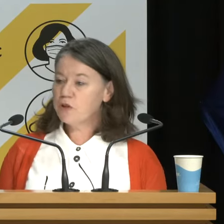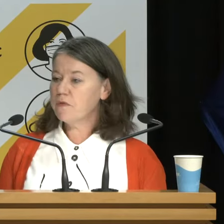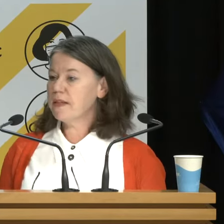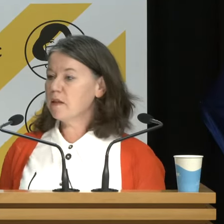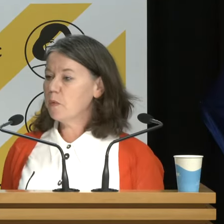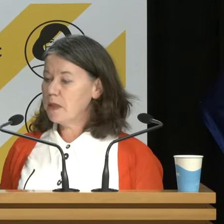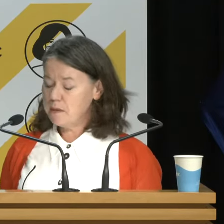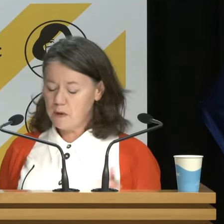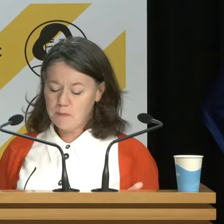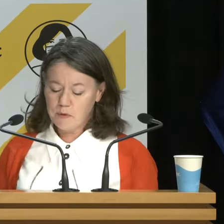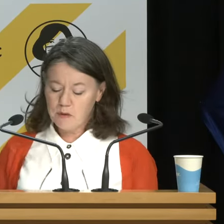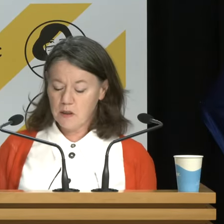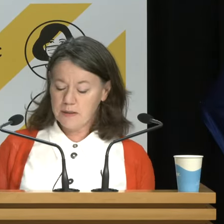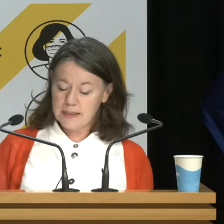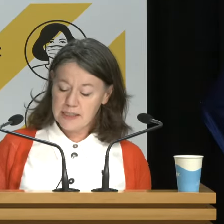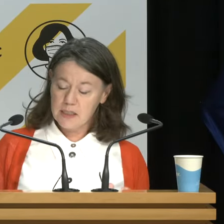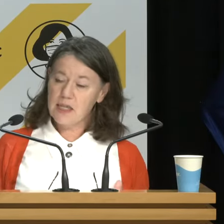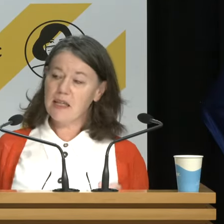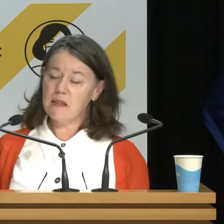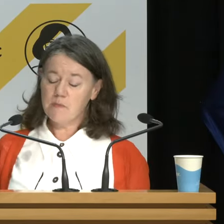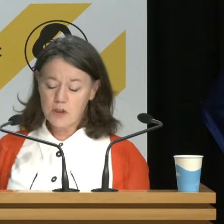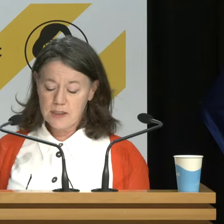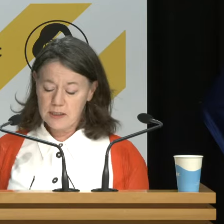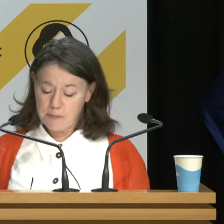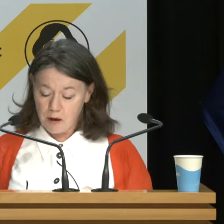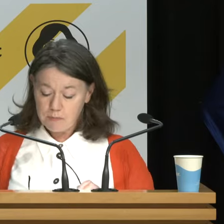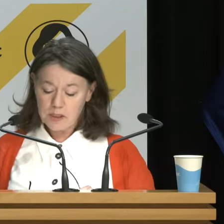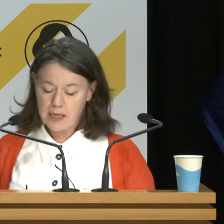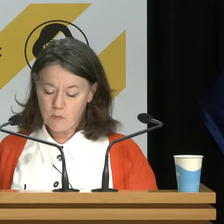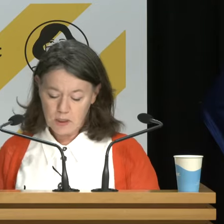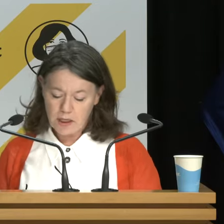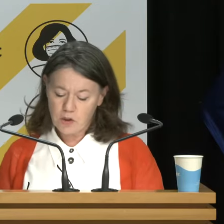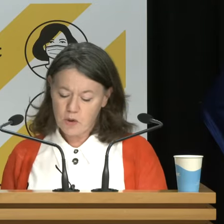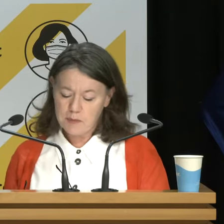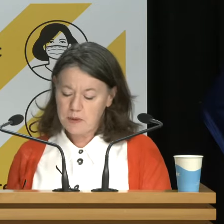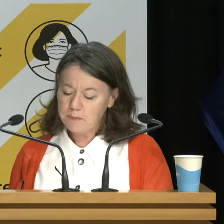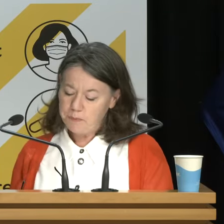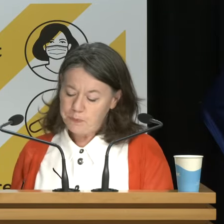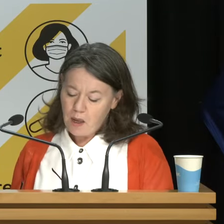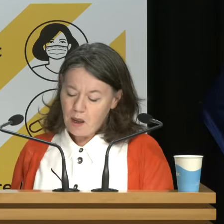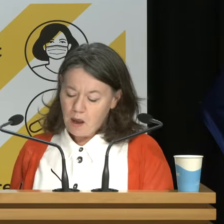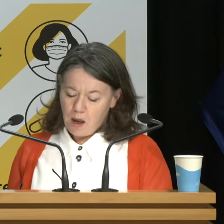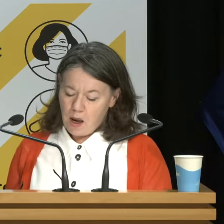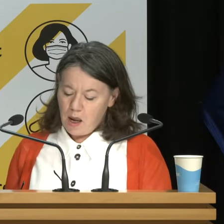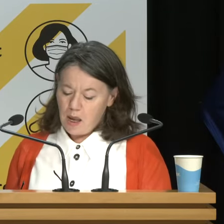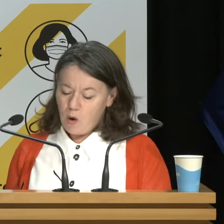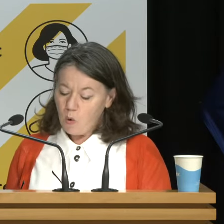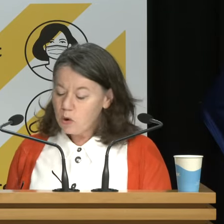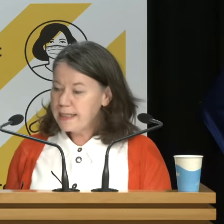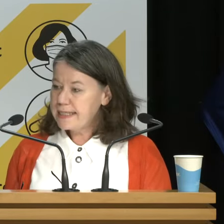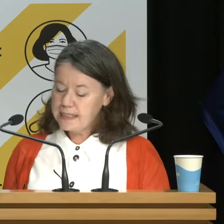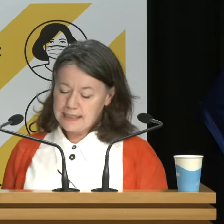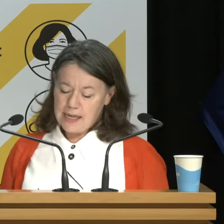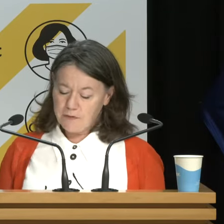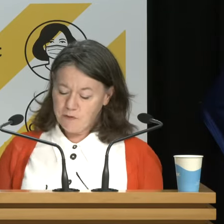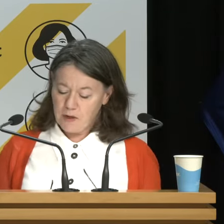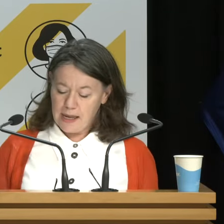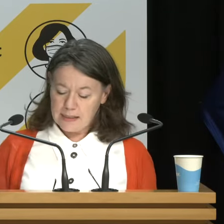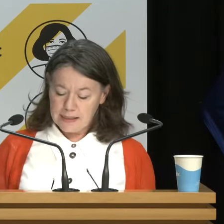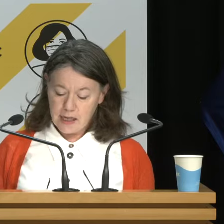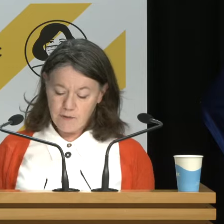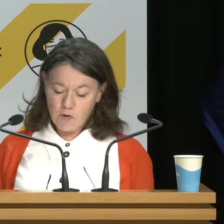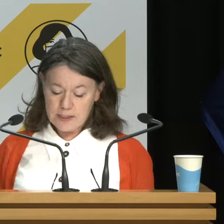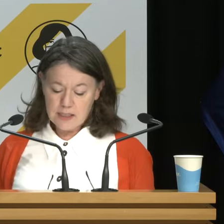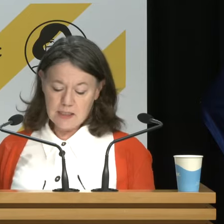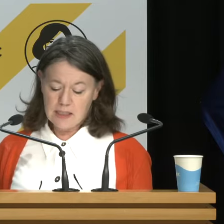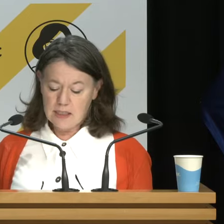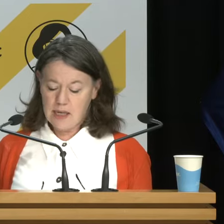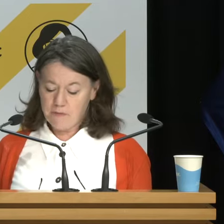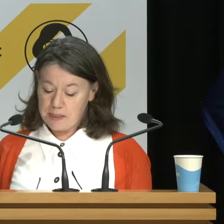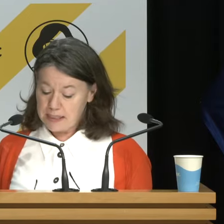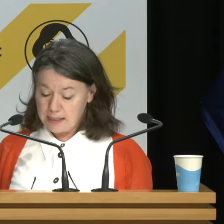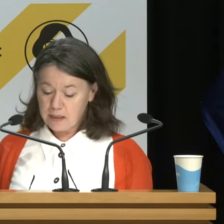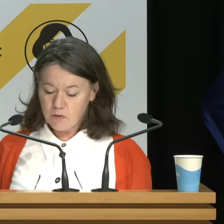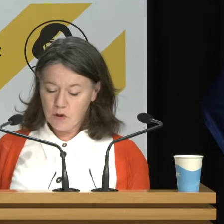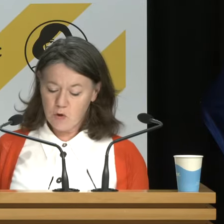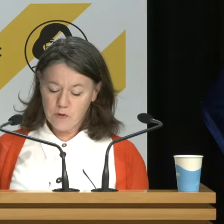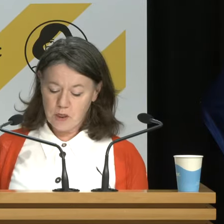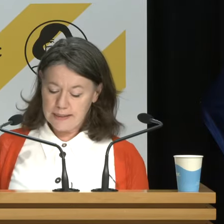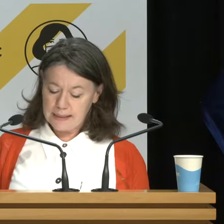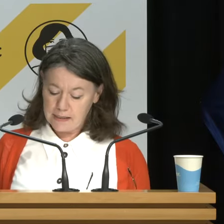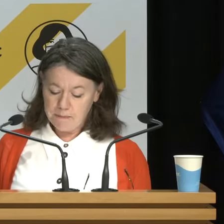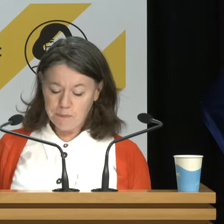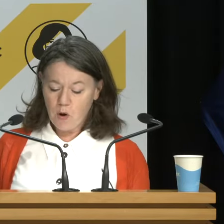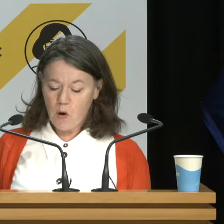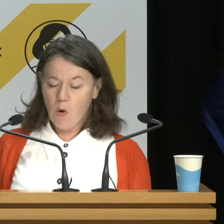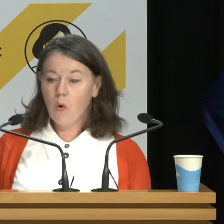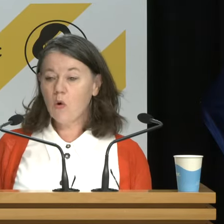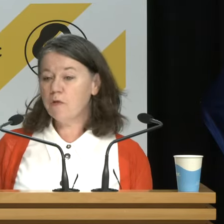report their worth 6000 480,000